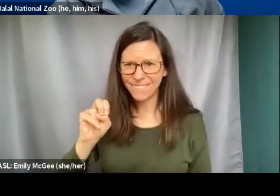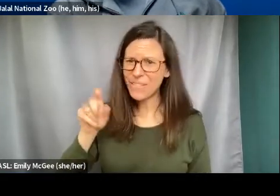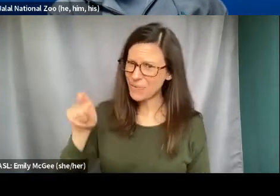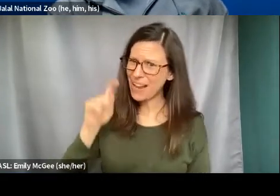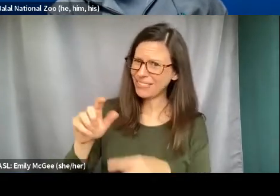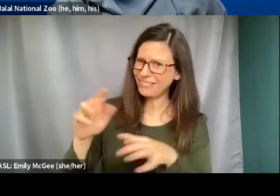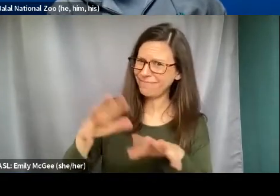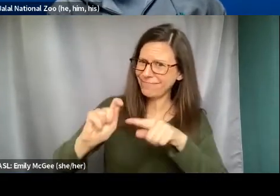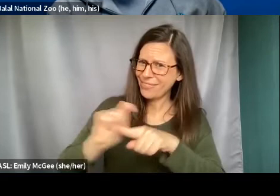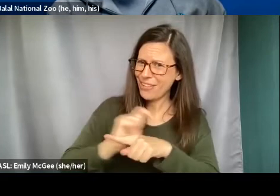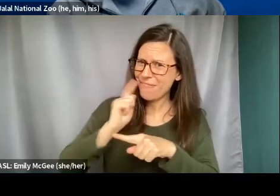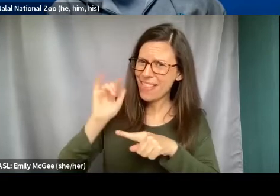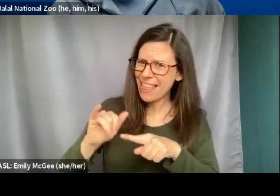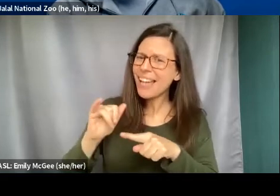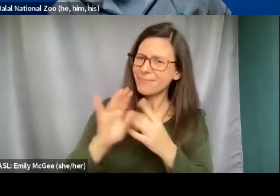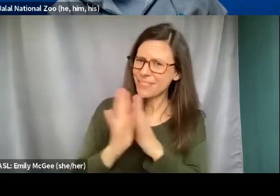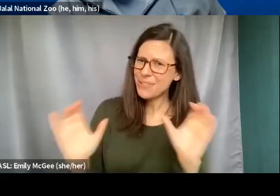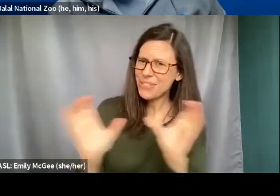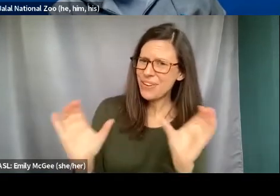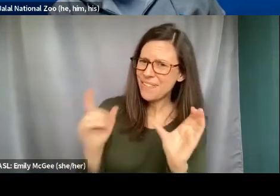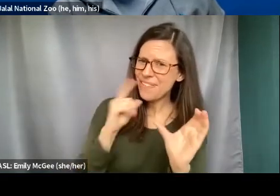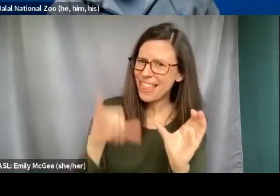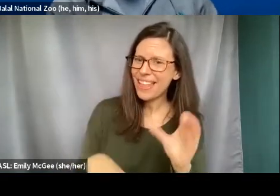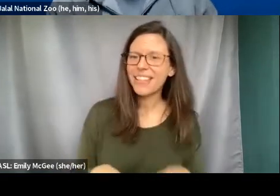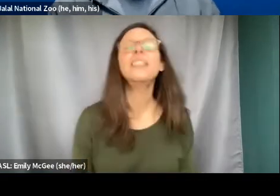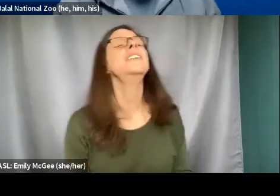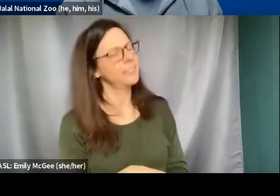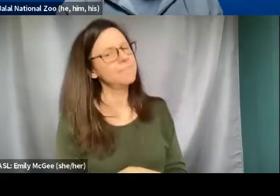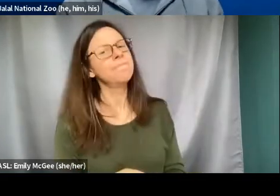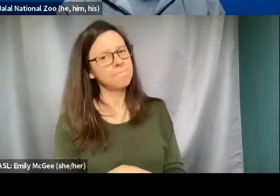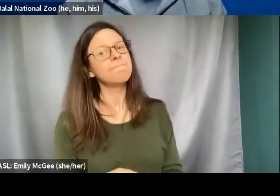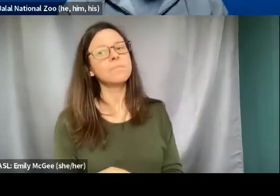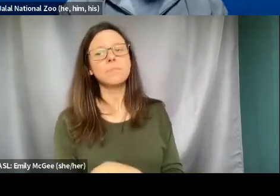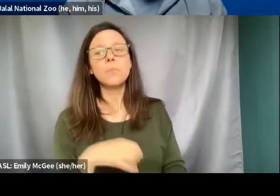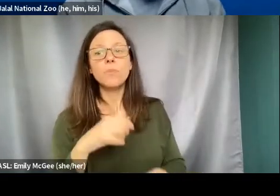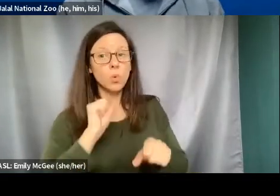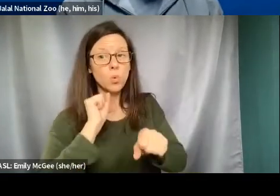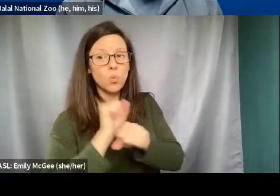like this, correct? >>Jalal: The diving in water, especially working, you know, at the Smithsonian they want you